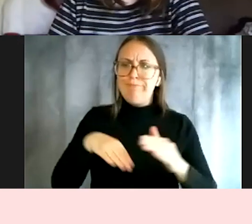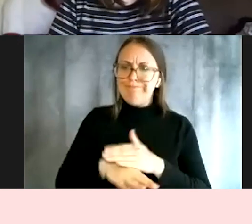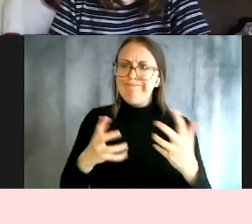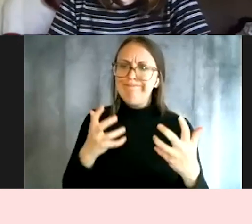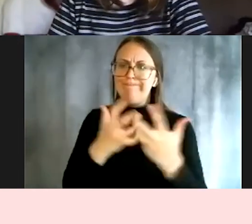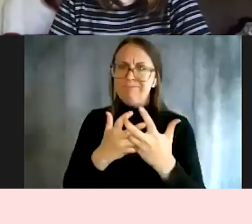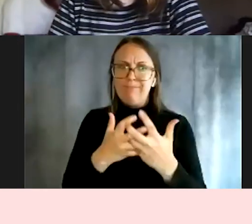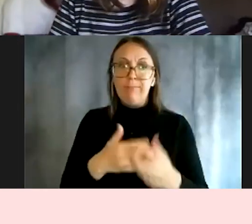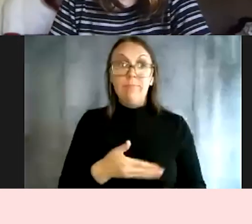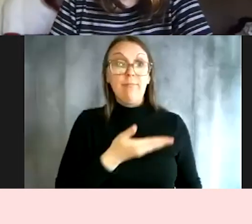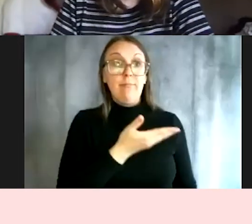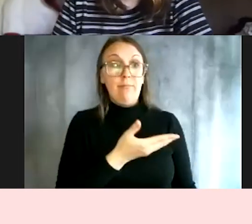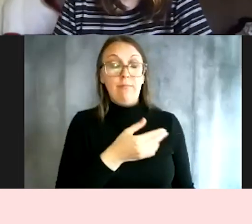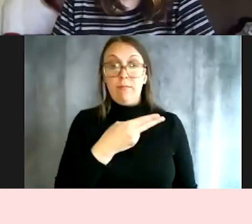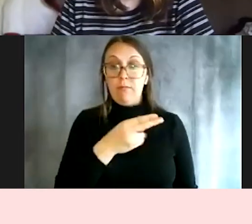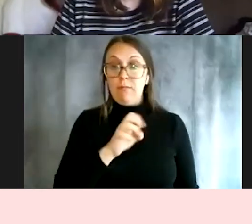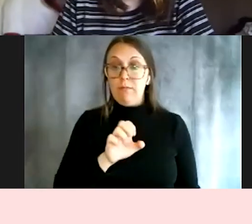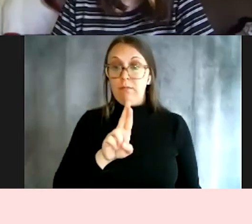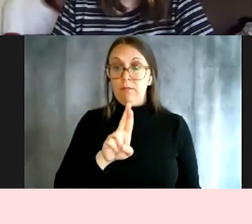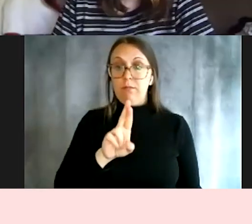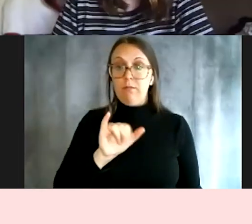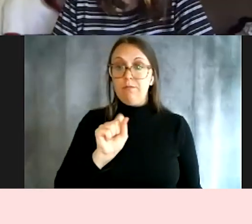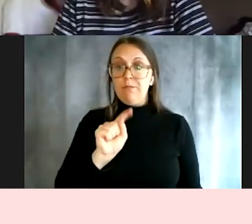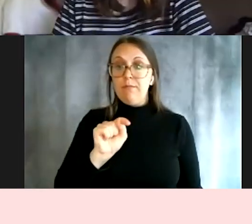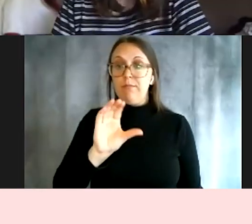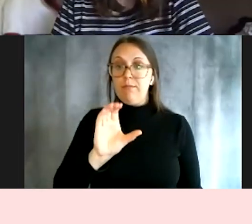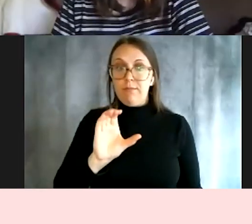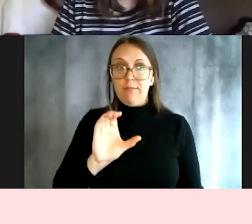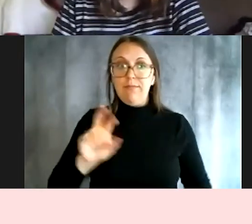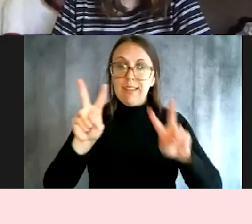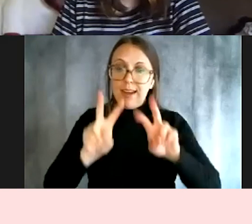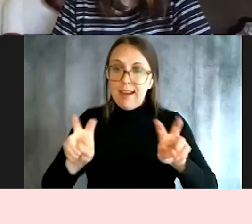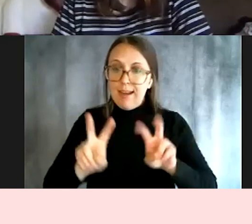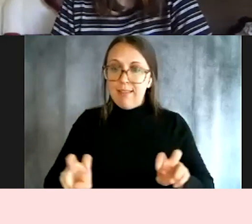um this is basically going through a website observing the whole thing